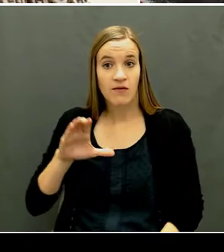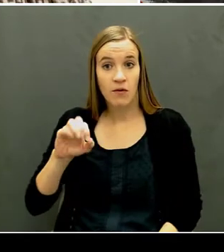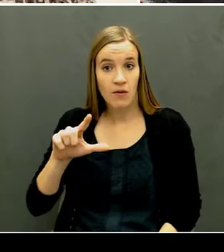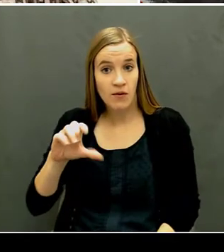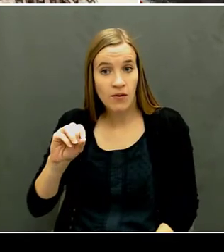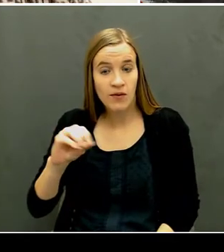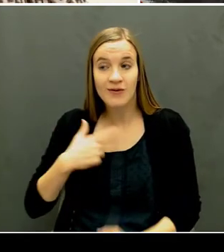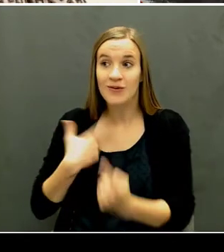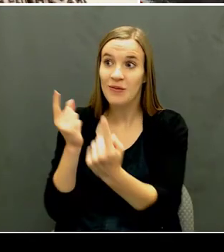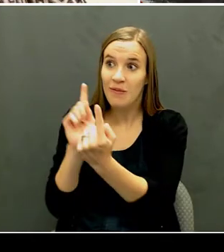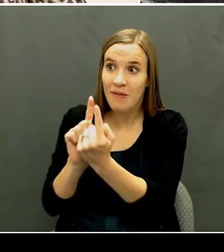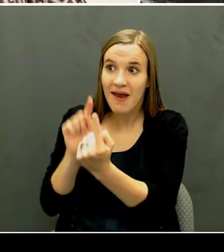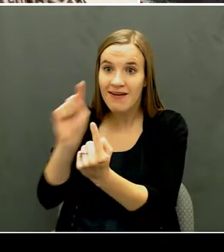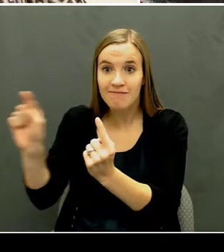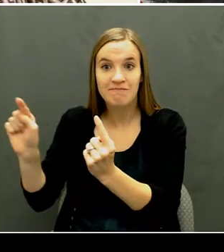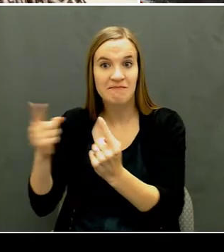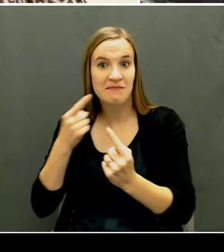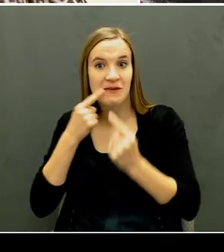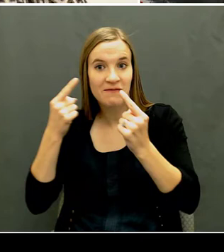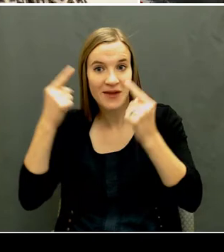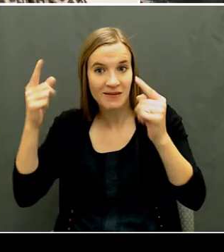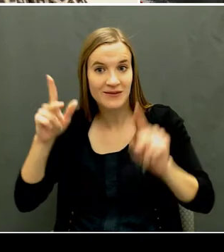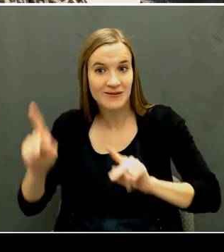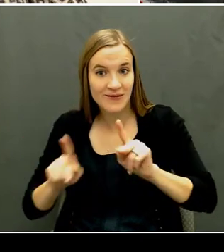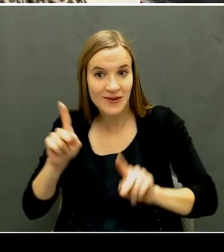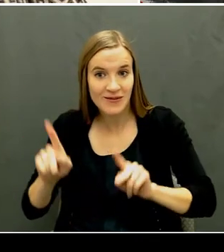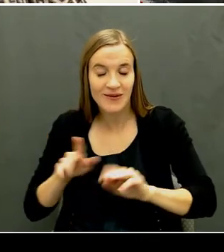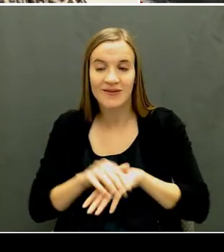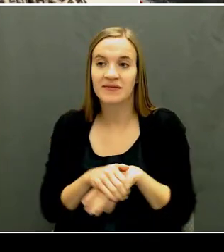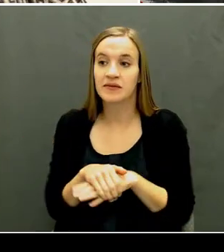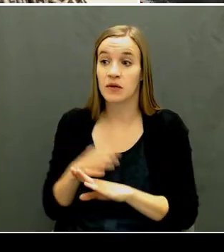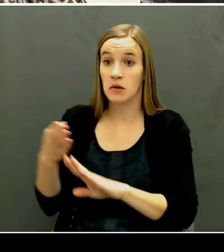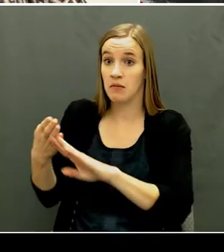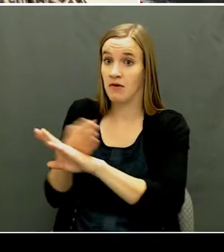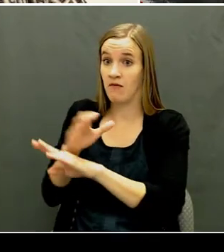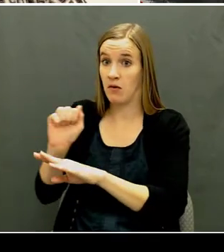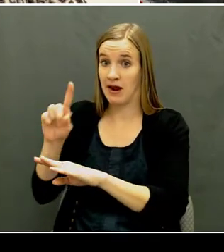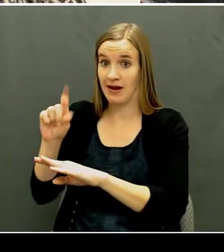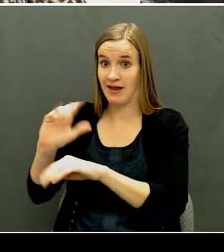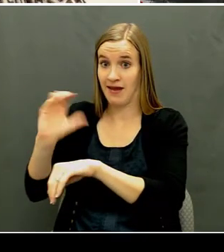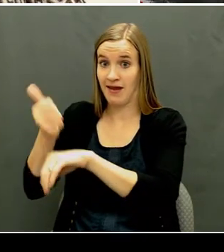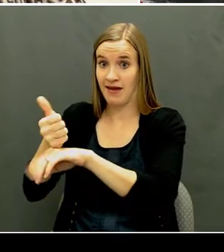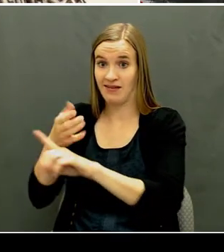before the Americans with Disabilities Act, the initial battle was to try to get regulations for